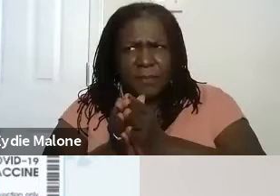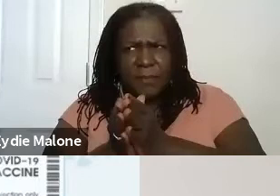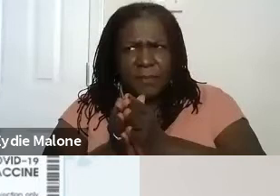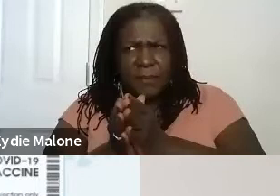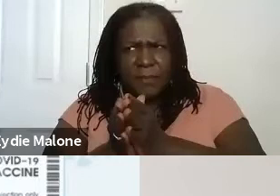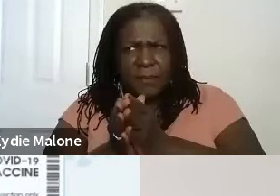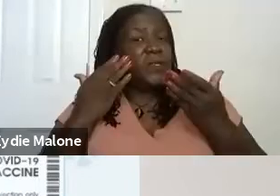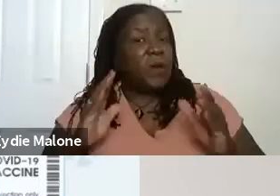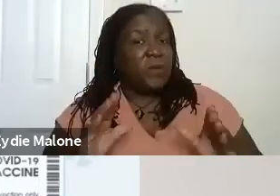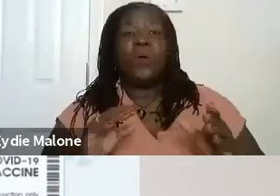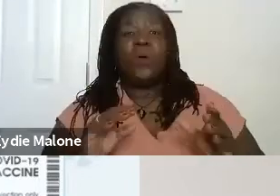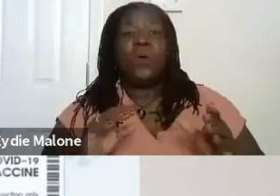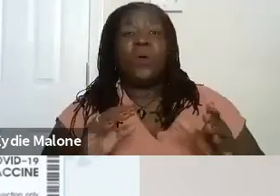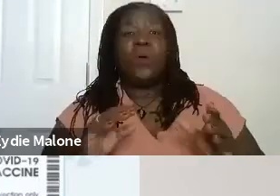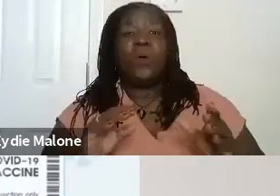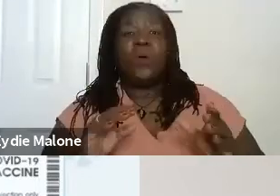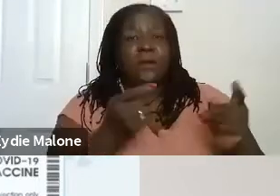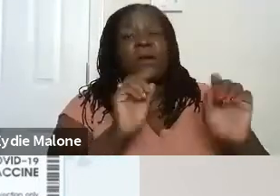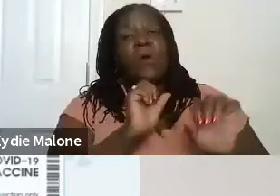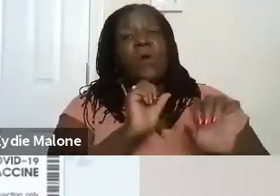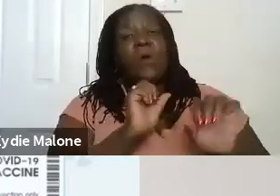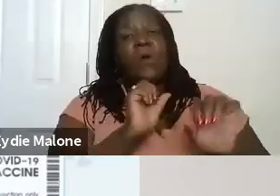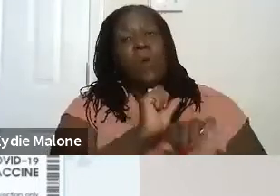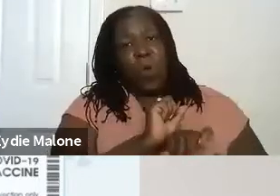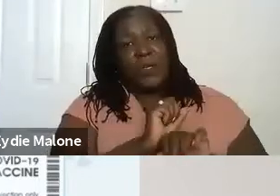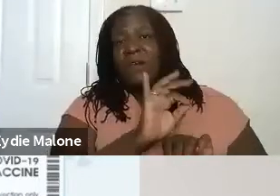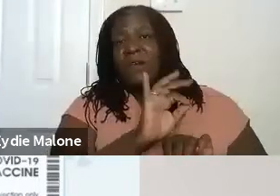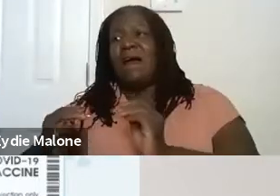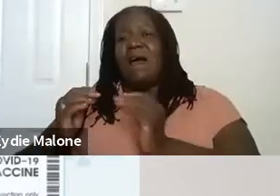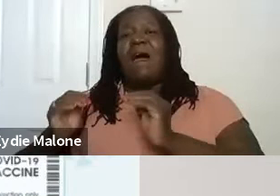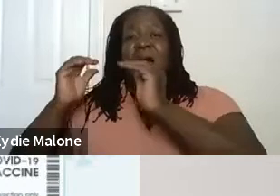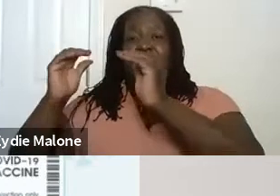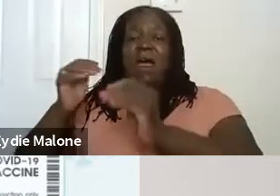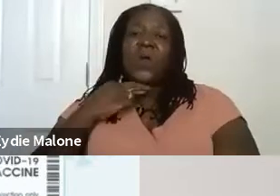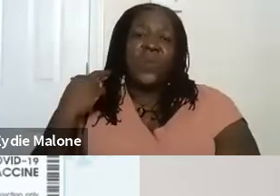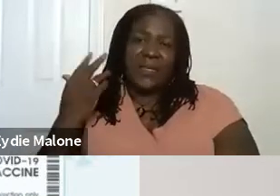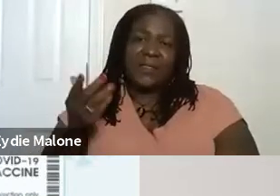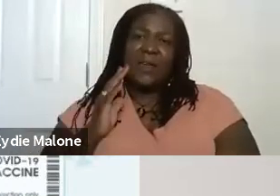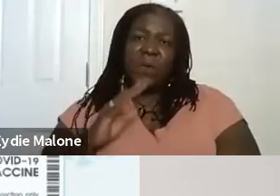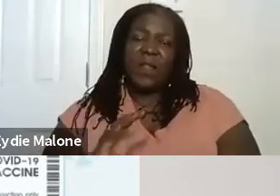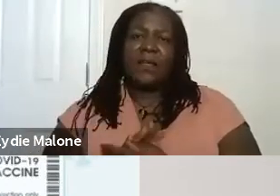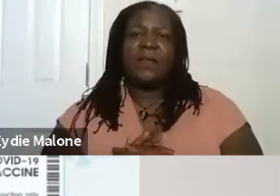that don't get the vaccine are at higher risk. And there are things we still need to learn